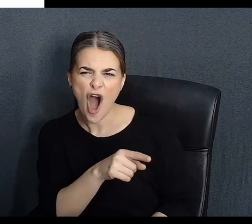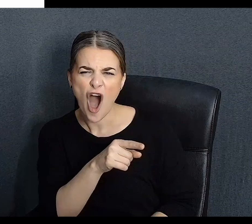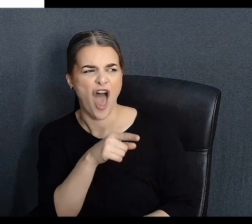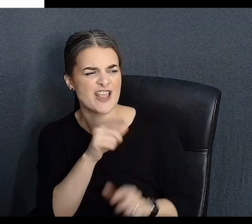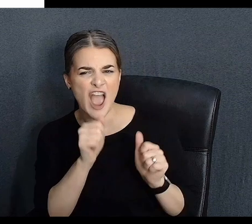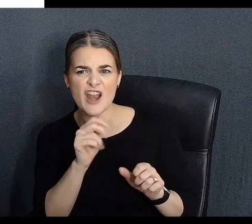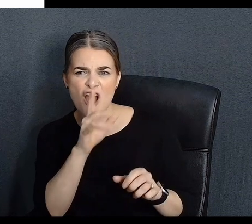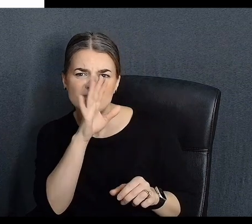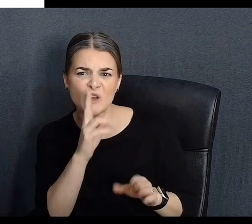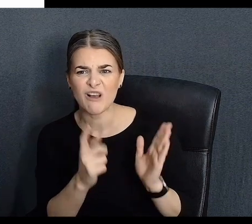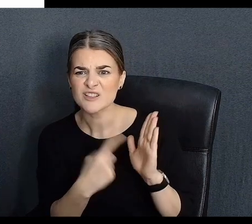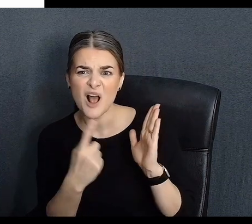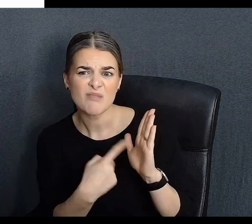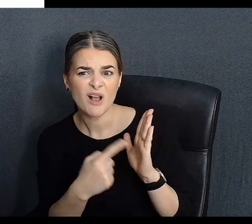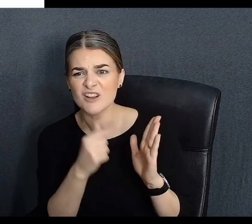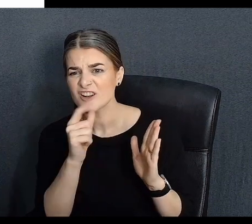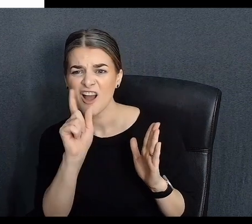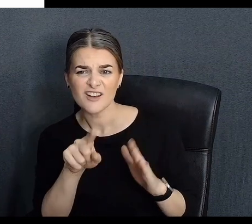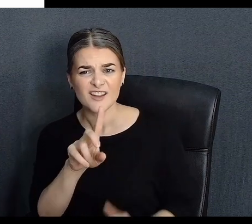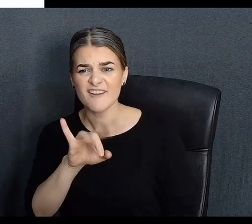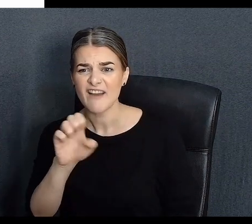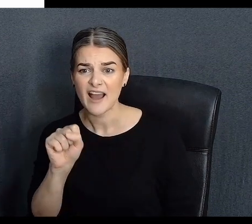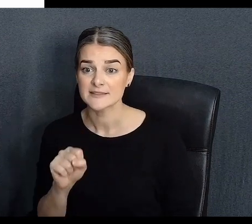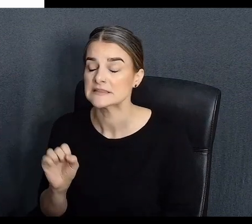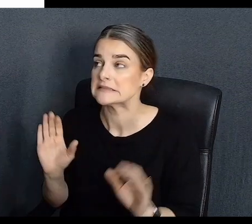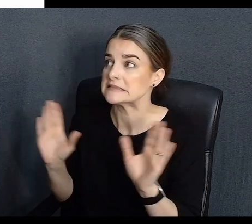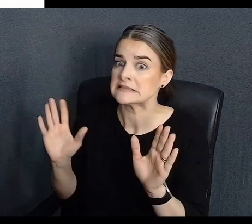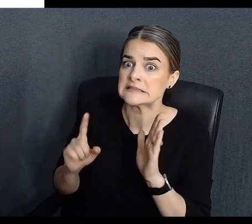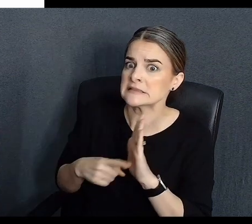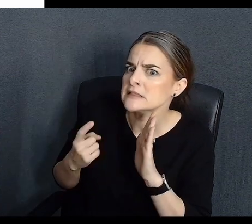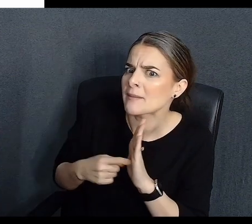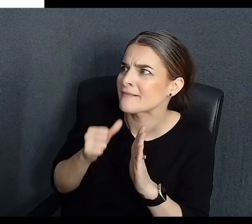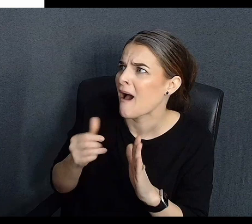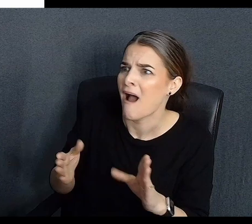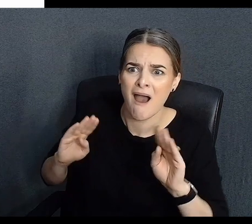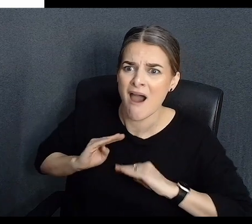so they don't need this device. Sometimes isn't good enough when it comes to communication.